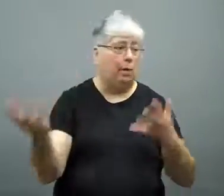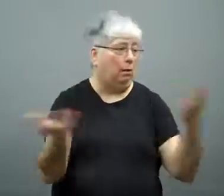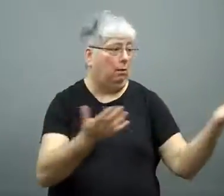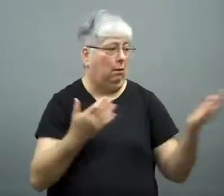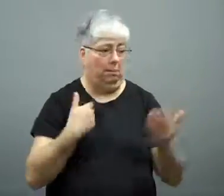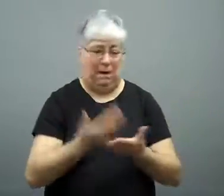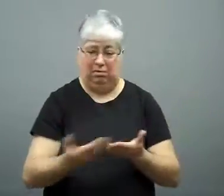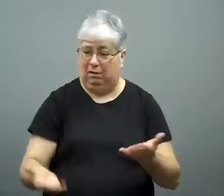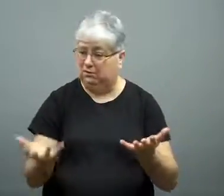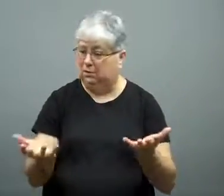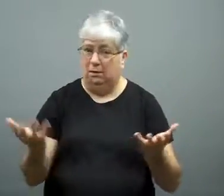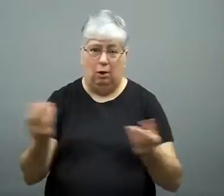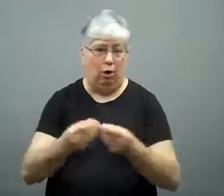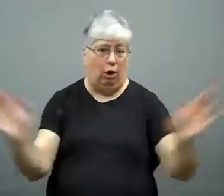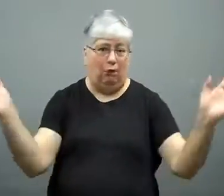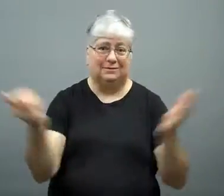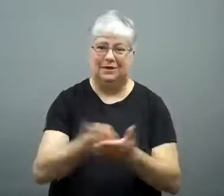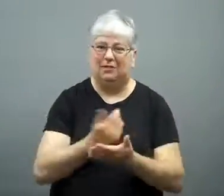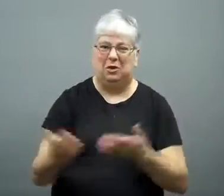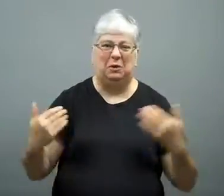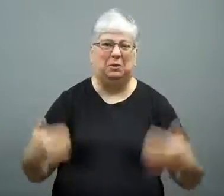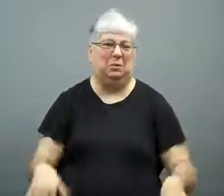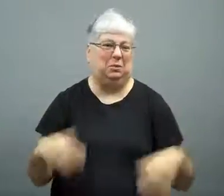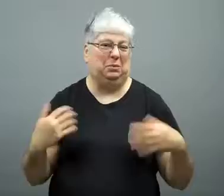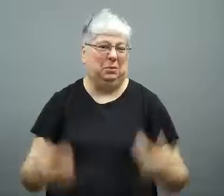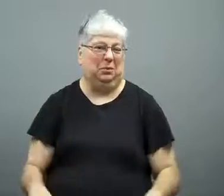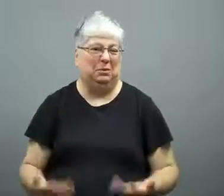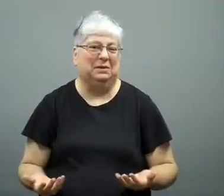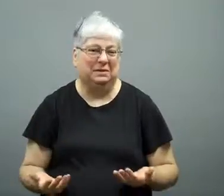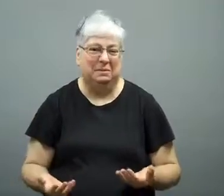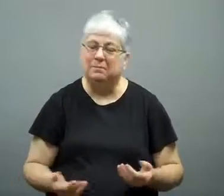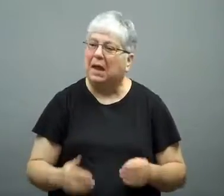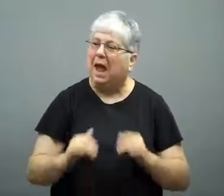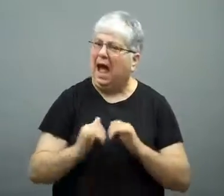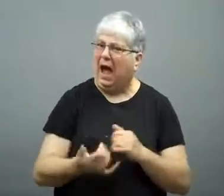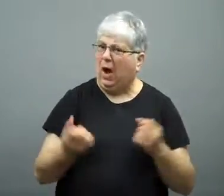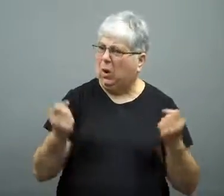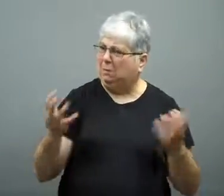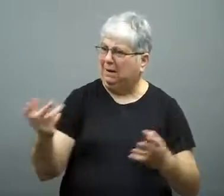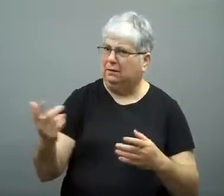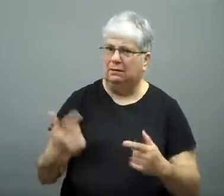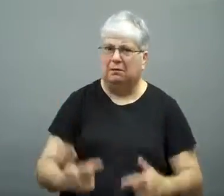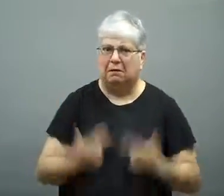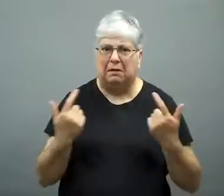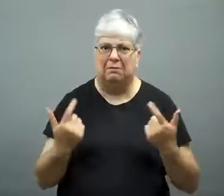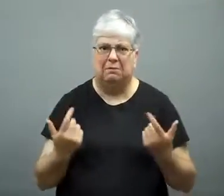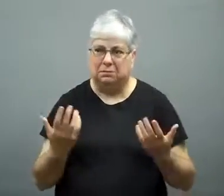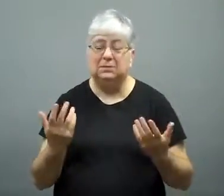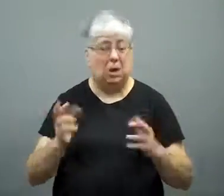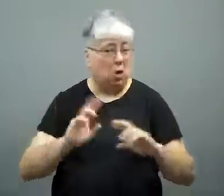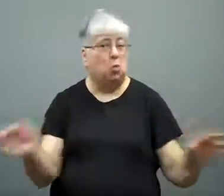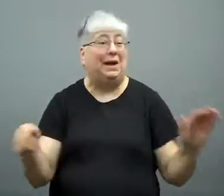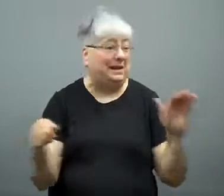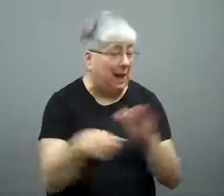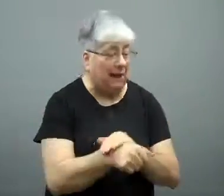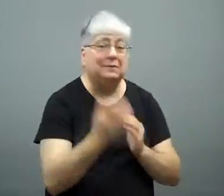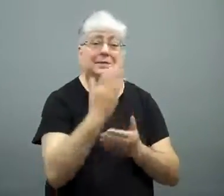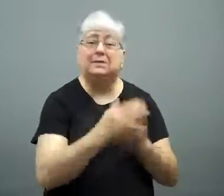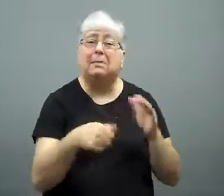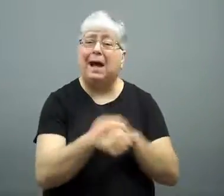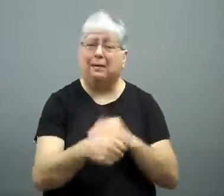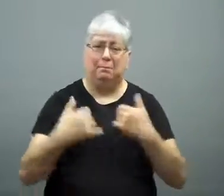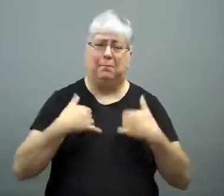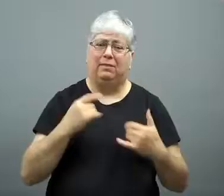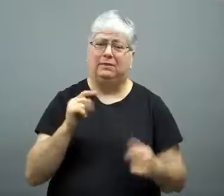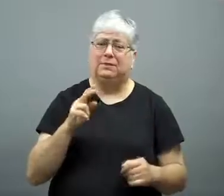having lost everything.